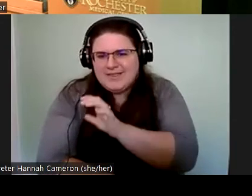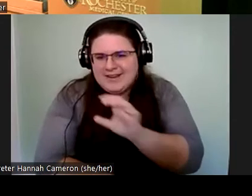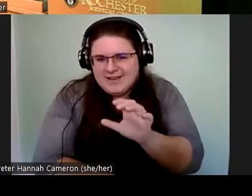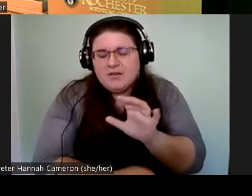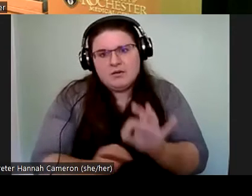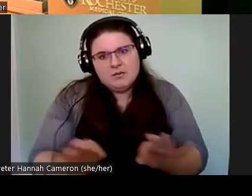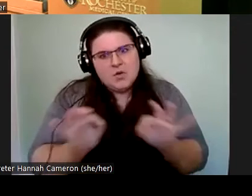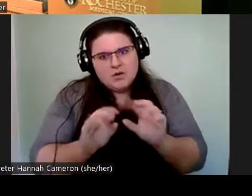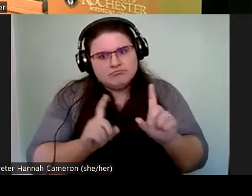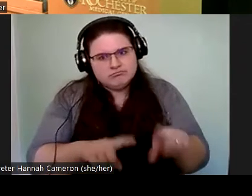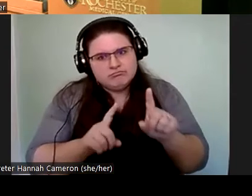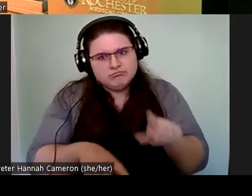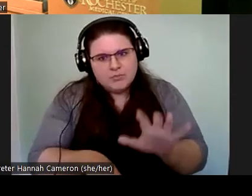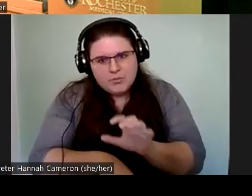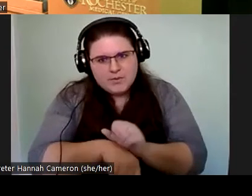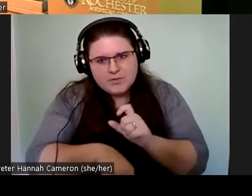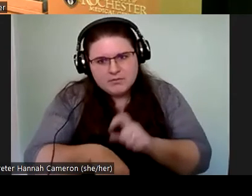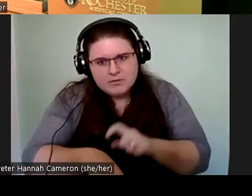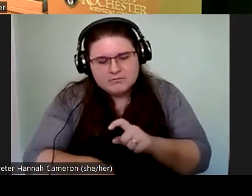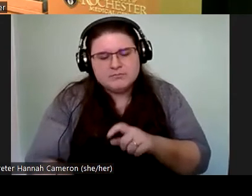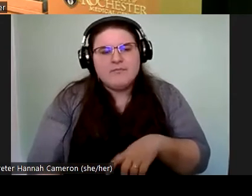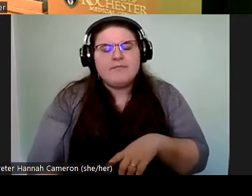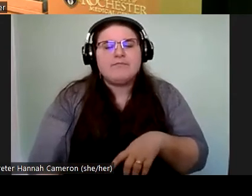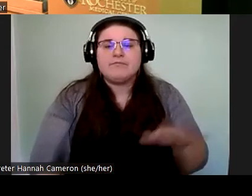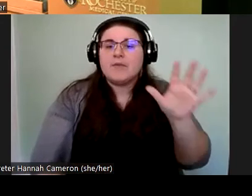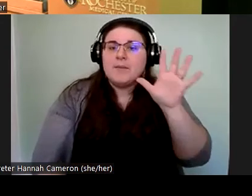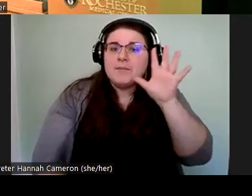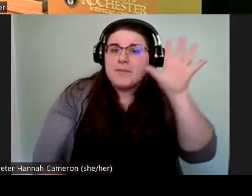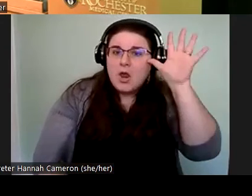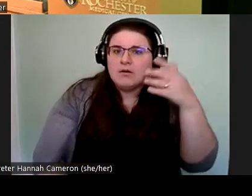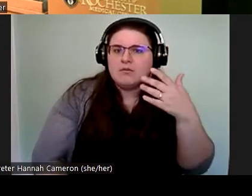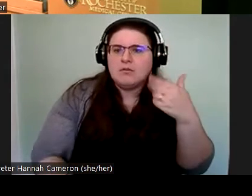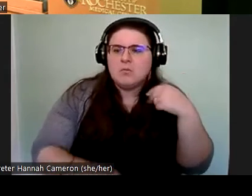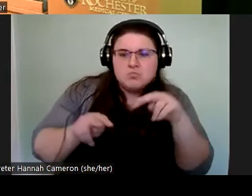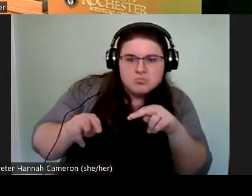um and then just to say you know your parent can watch out for um the reactions to the medication